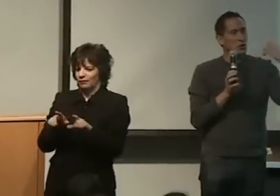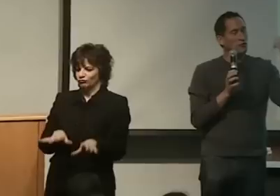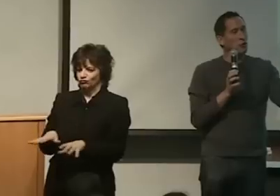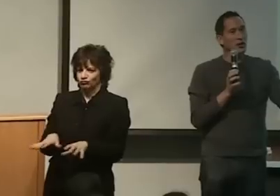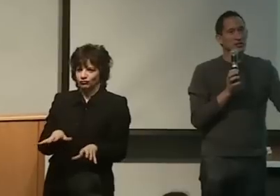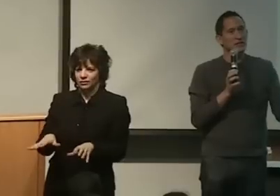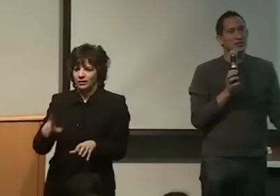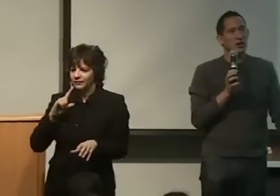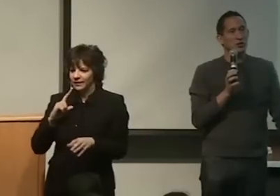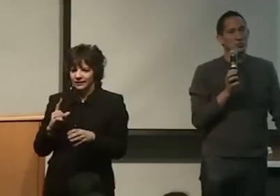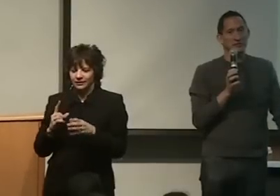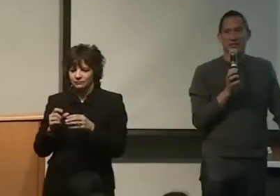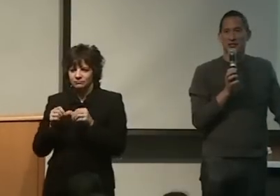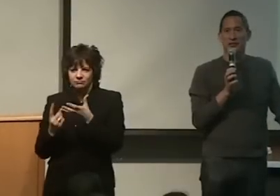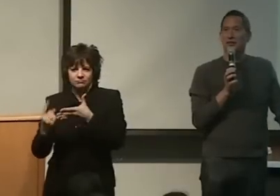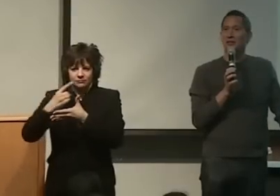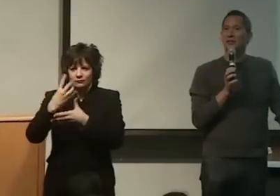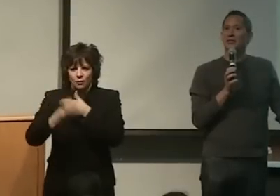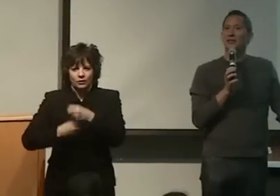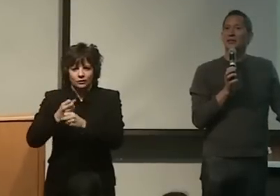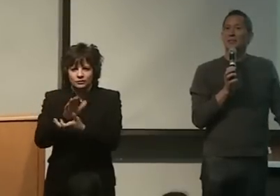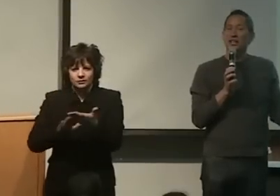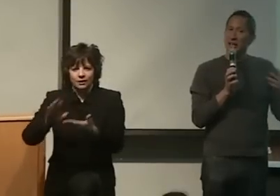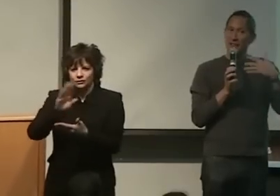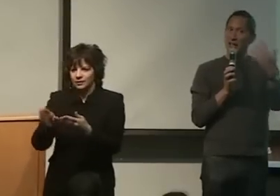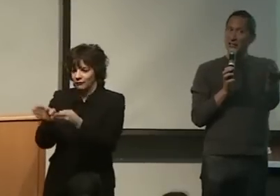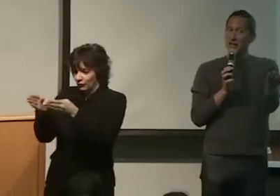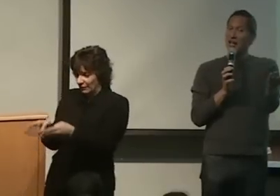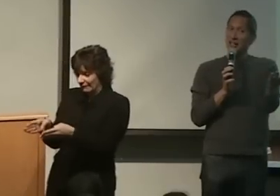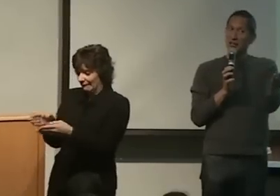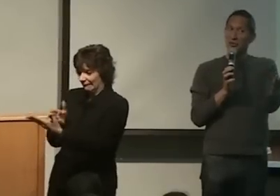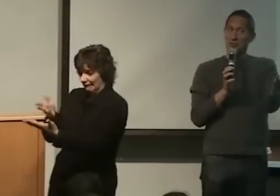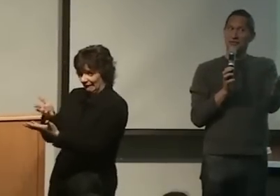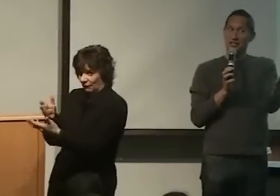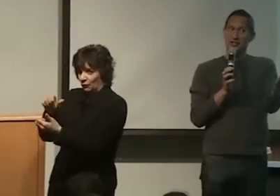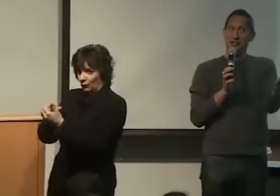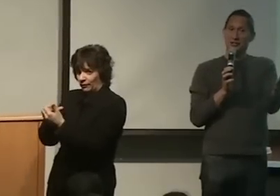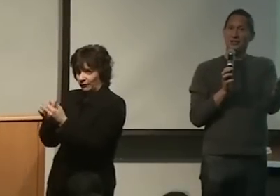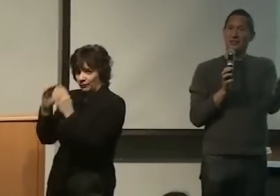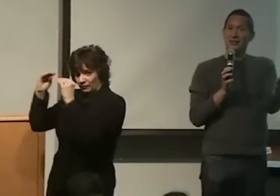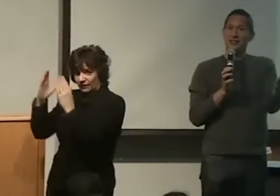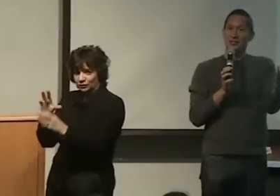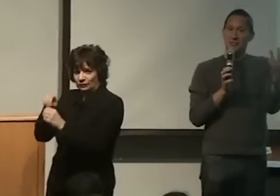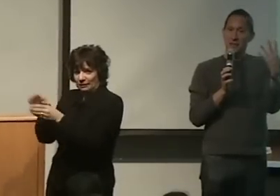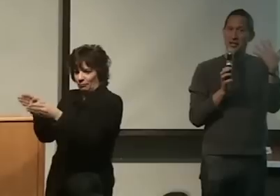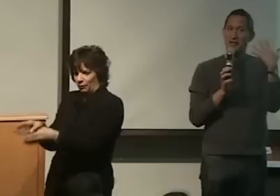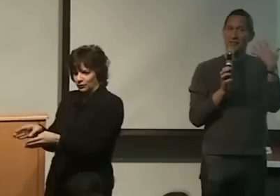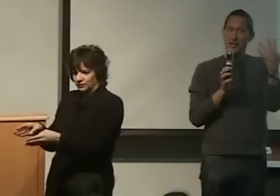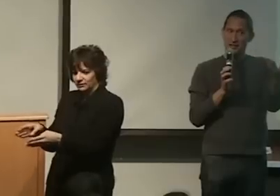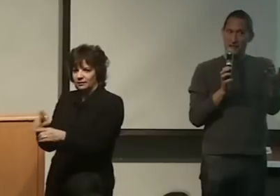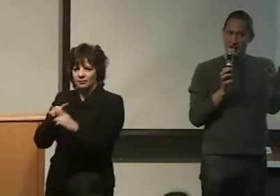and never talk to a professor. But they could have lots of contact with a professor, just maybe not face-to-face.